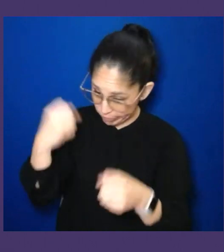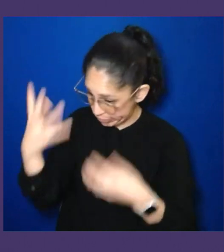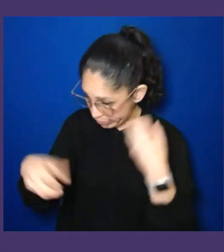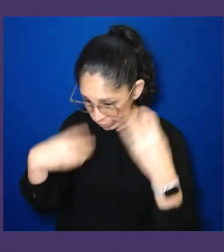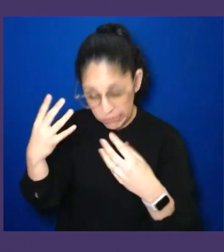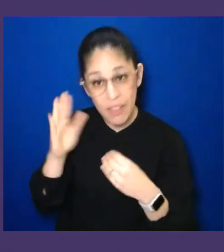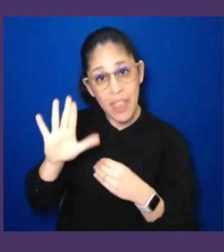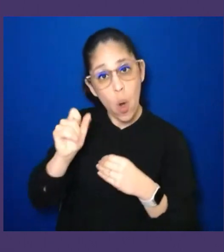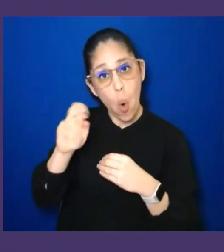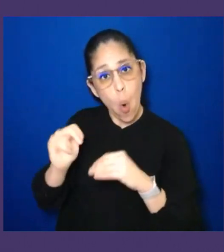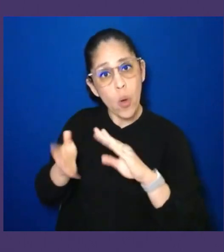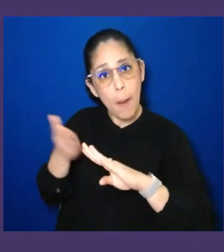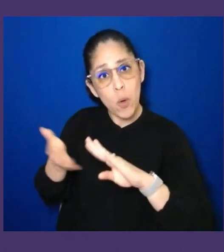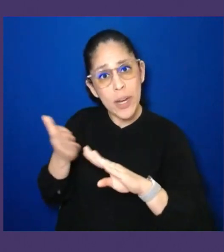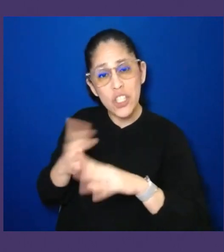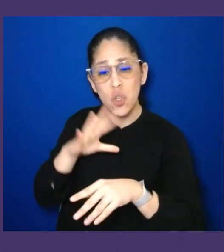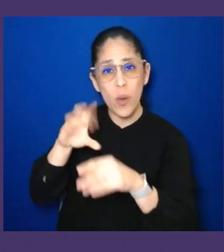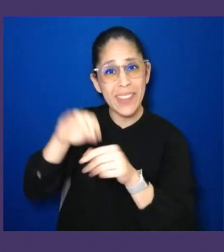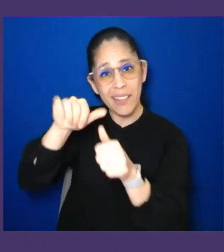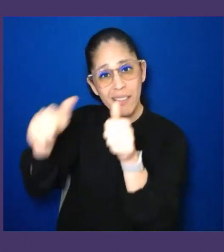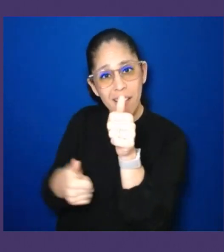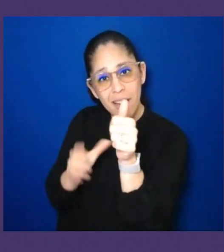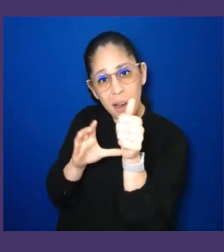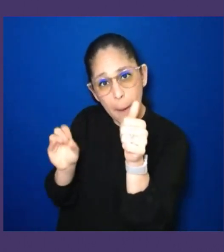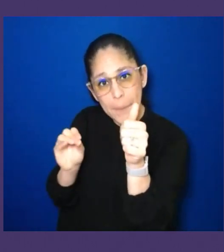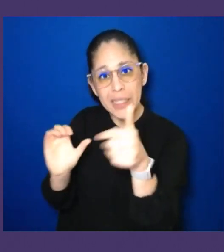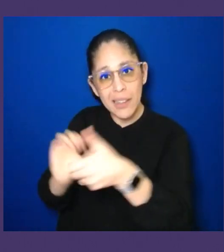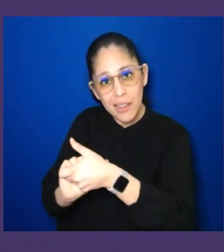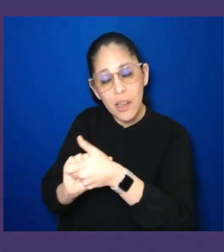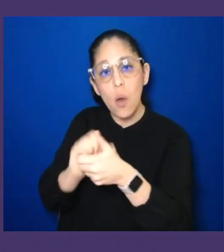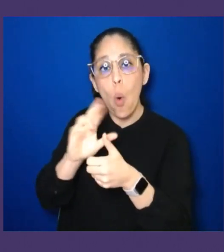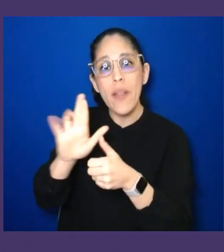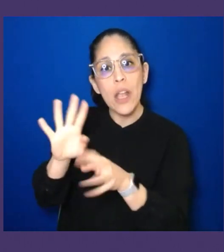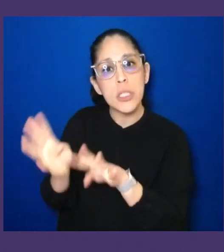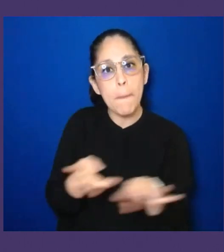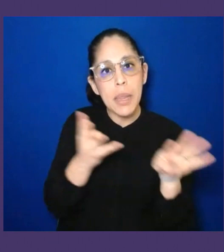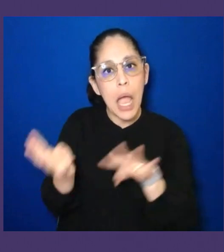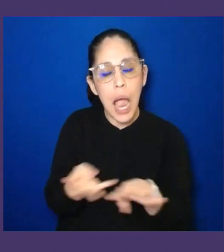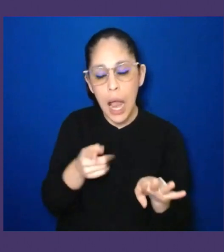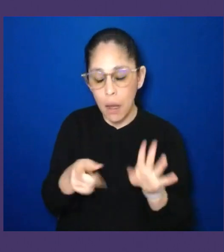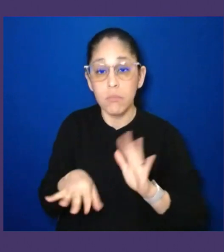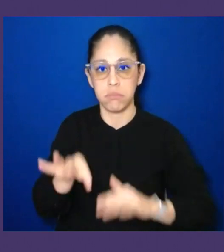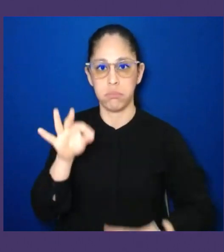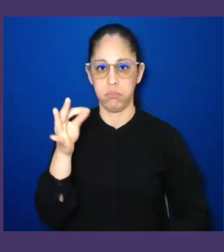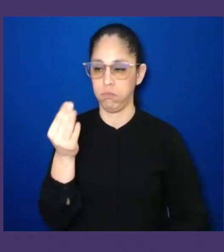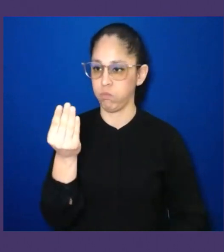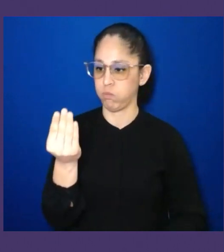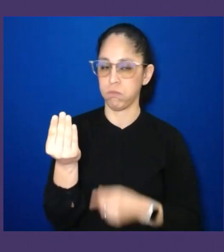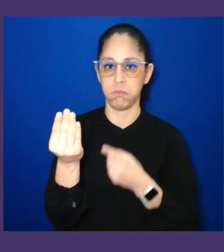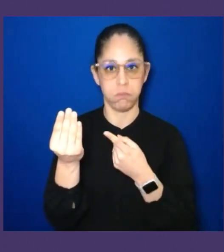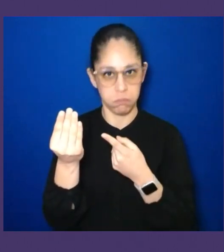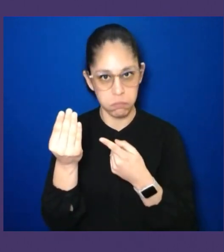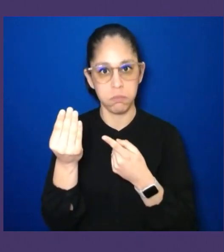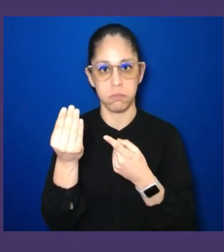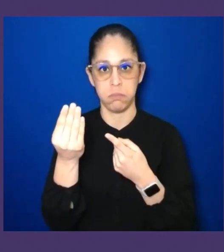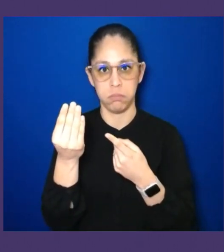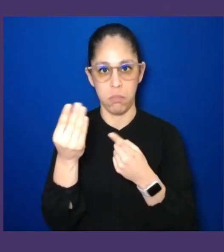within subsidiaries, and then within their supply chain, and they discover that someone somewhere in their network,